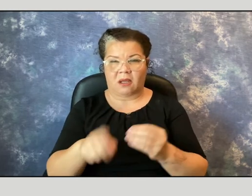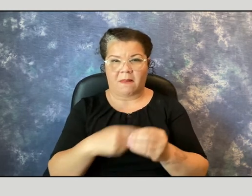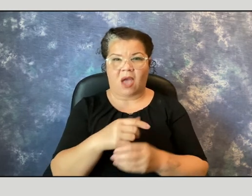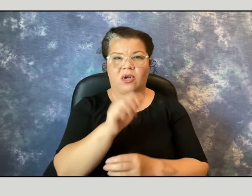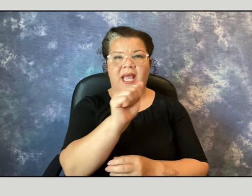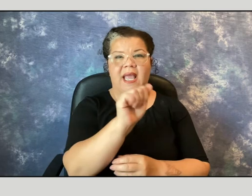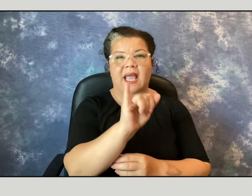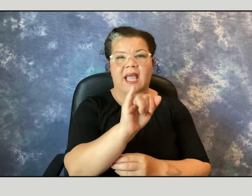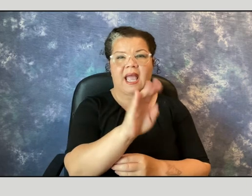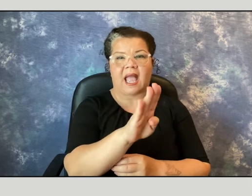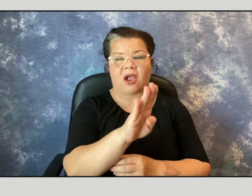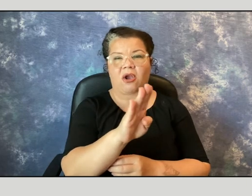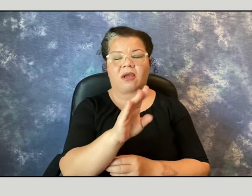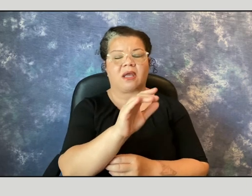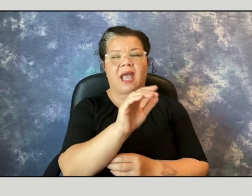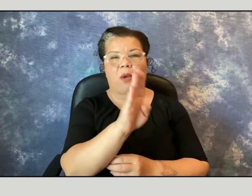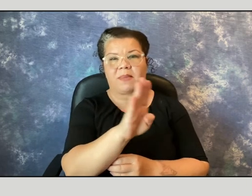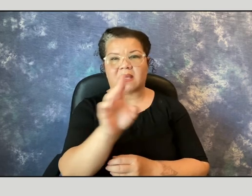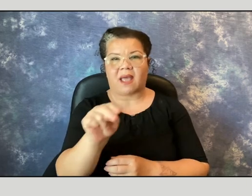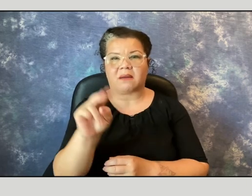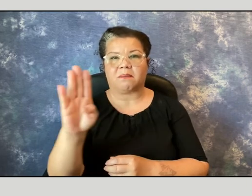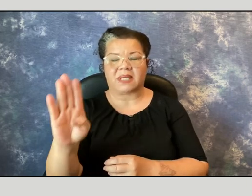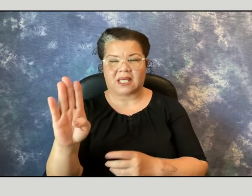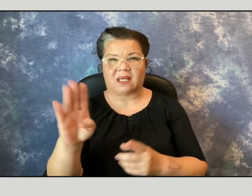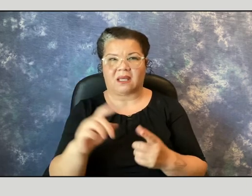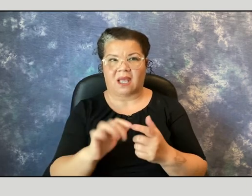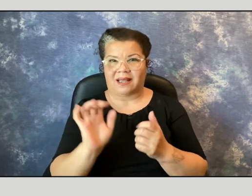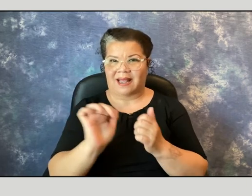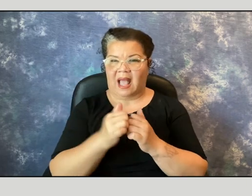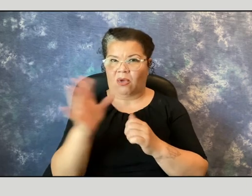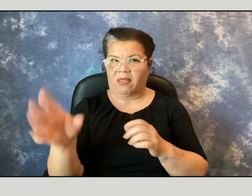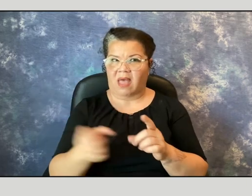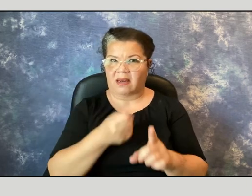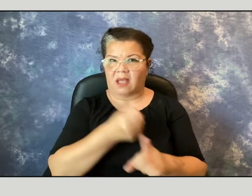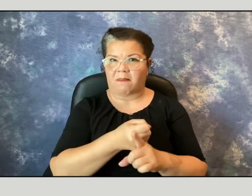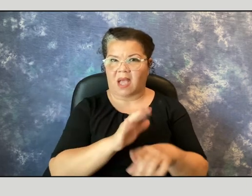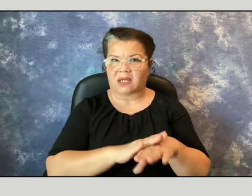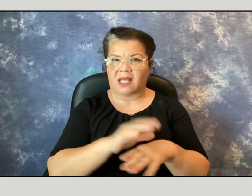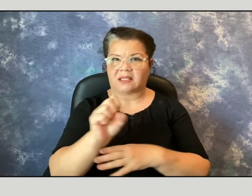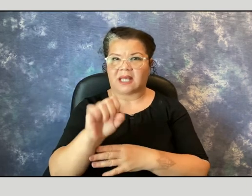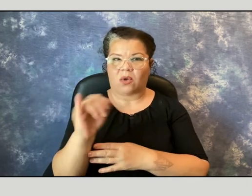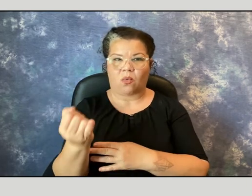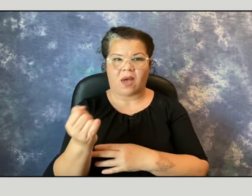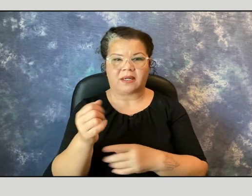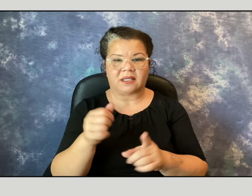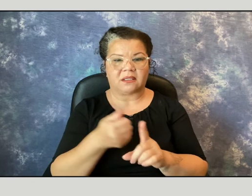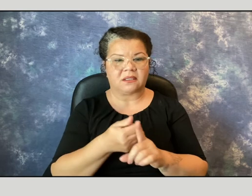and I'm very much in a self-reflection mode around this as well. I am guilty for I too have sinned,